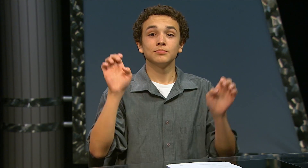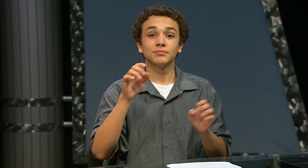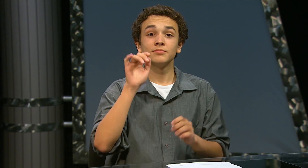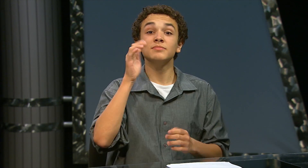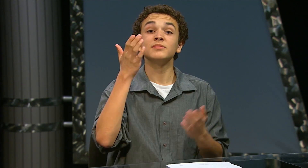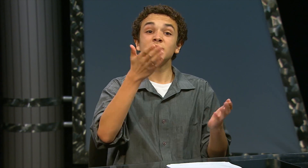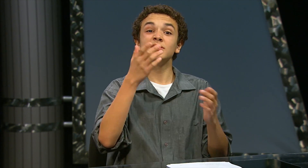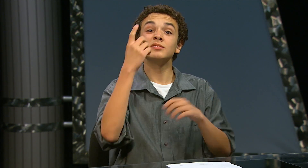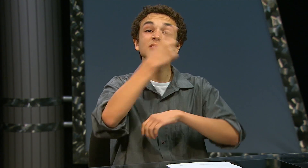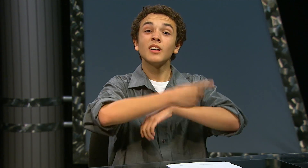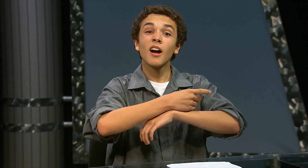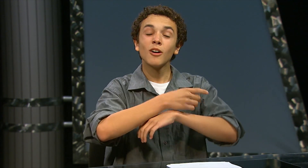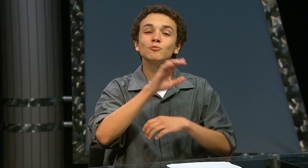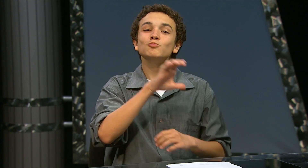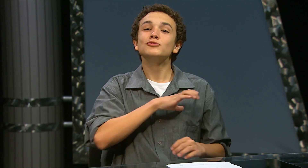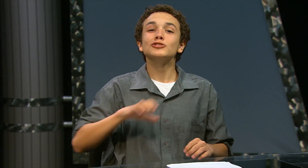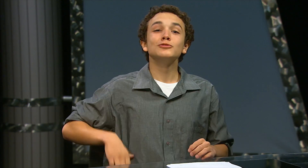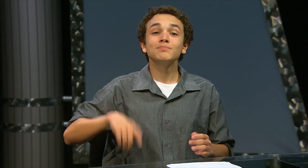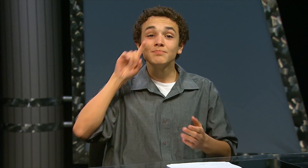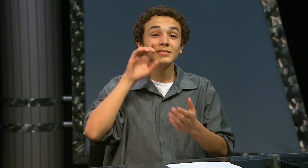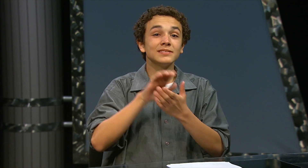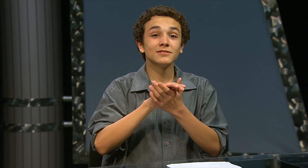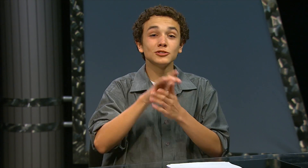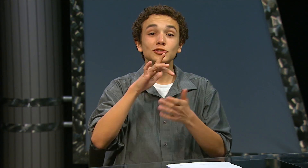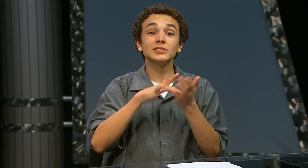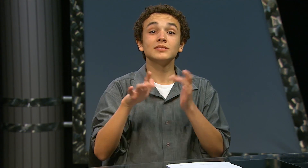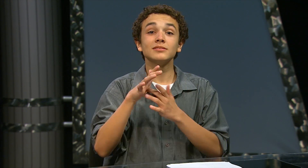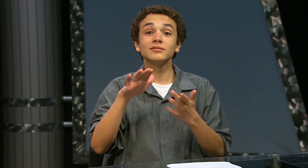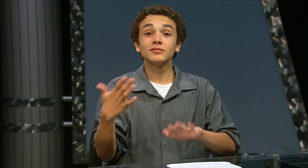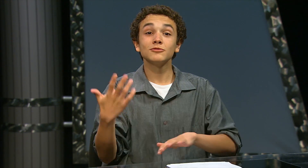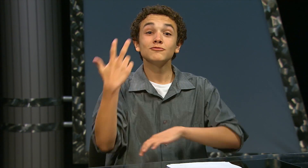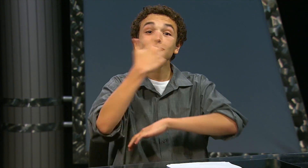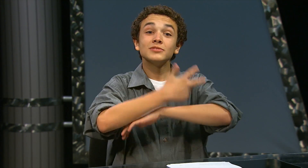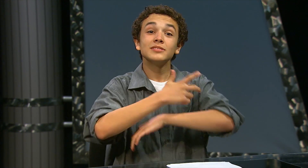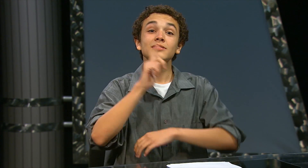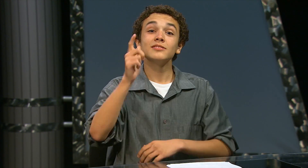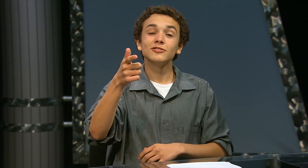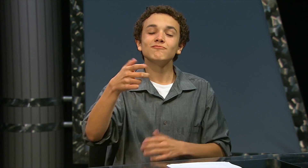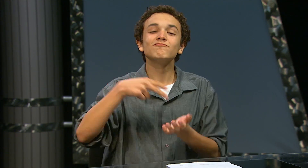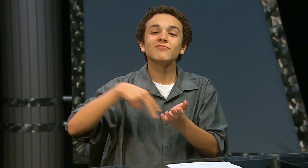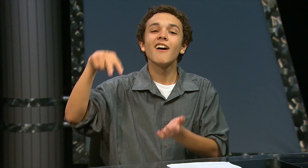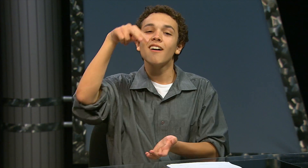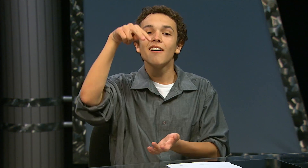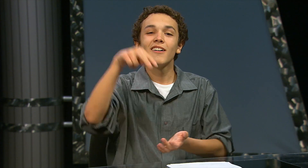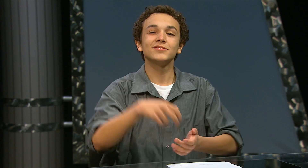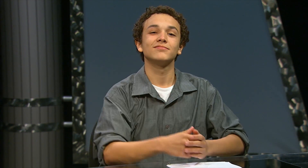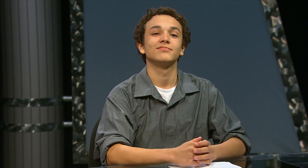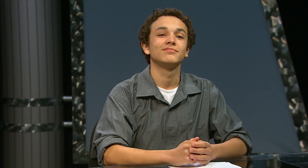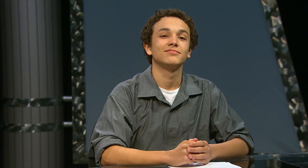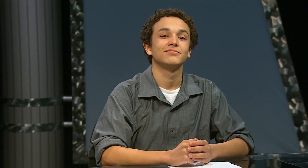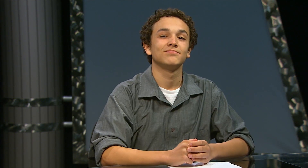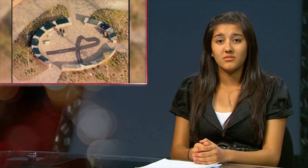EASTER IS THE DAY CHRISTIANS BELIEVE JESUS WAS RAISED FROM THE DEAD, THREE DAYS AFTER HE WAS CRUCIFIED.